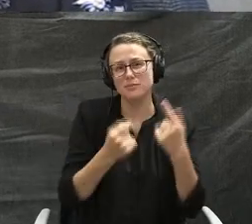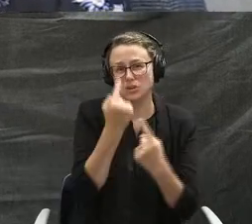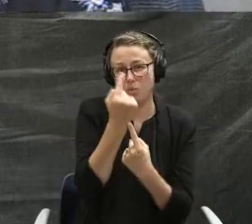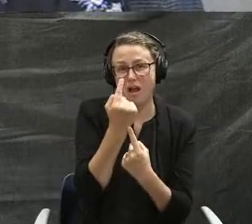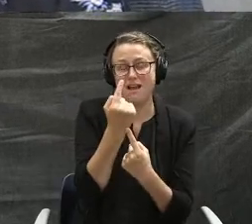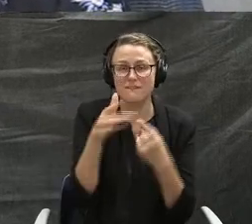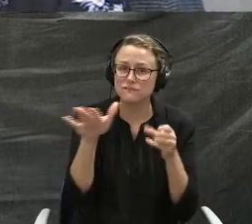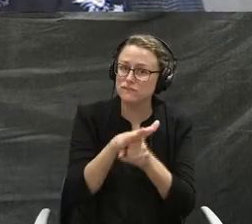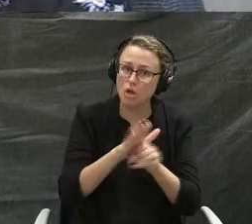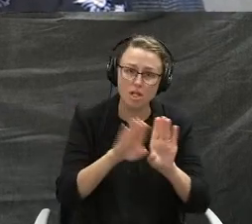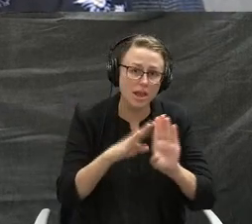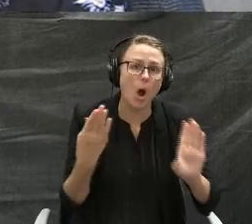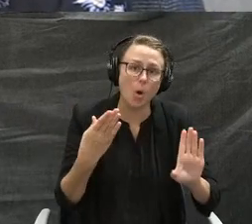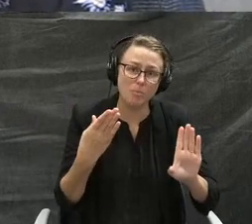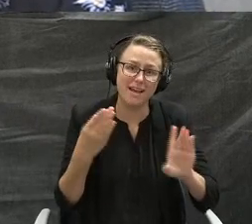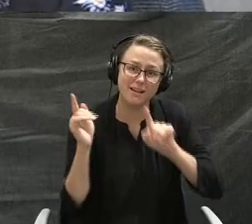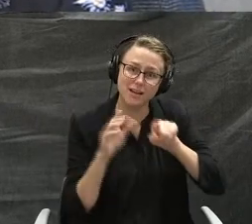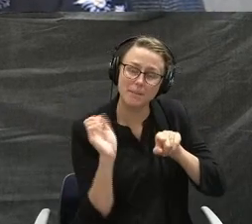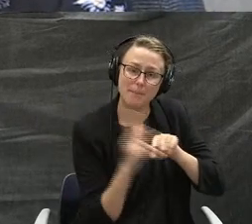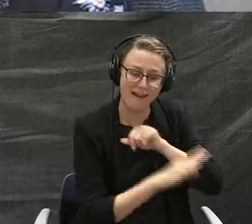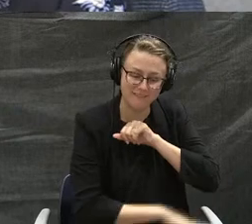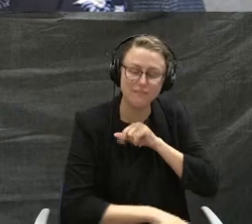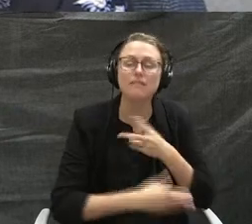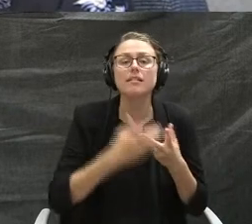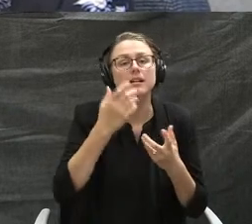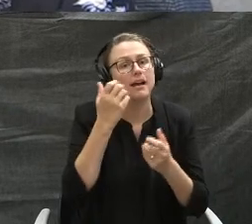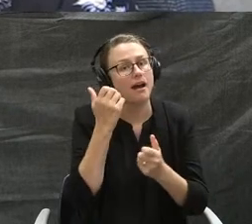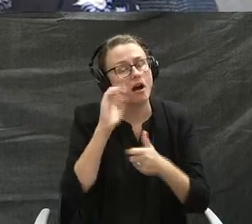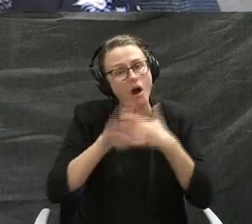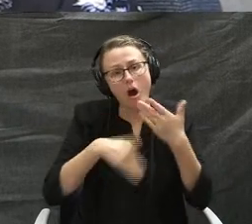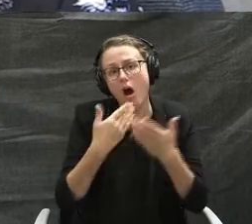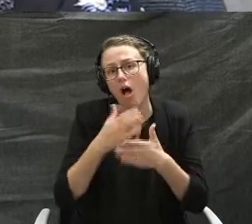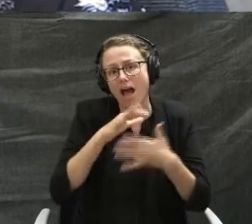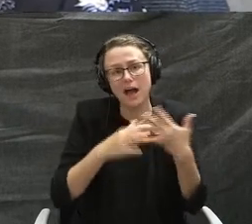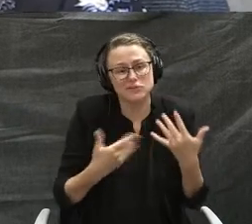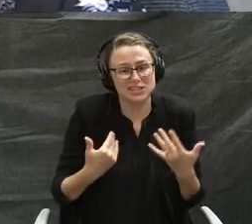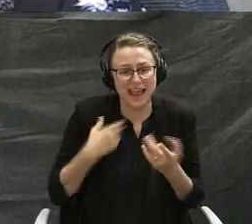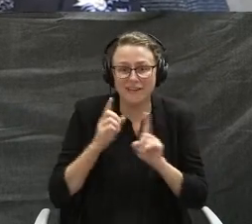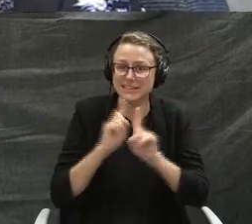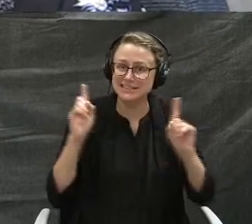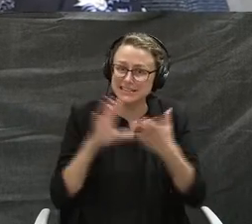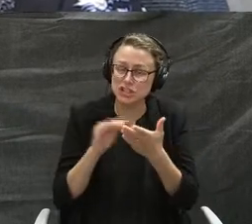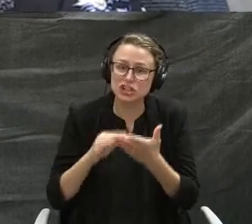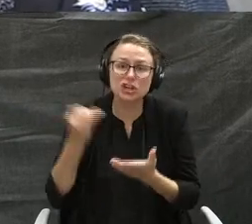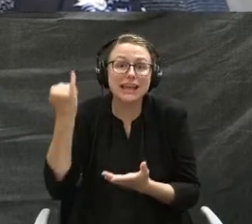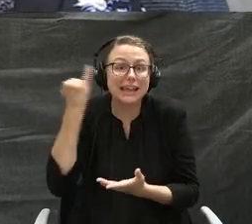have a distance learning component for anyone who chooses that the risk is too great for their child or their family. It